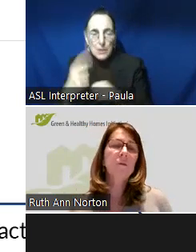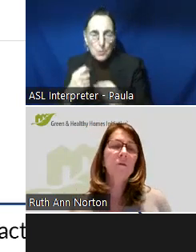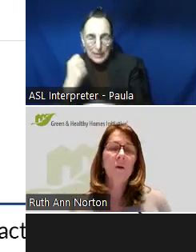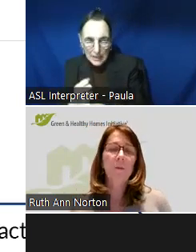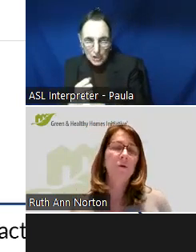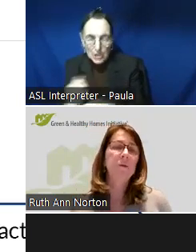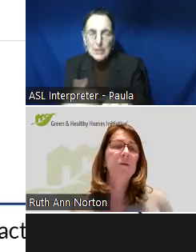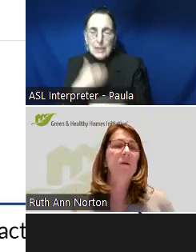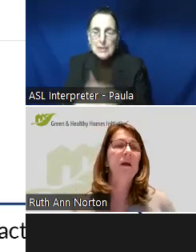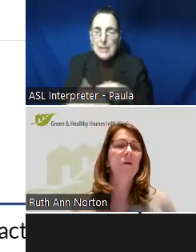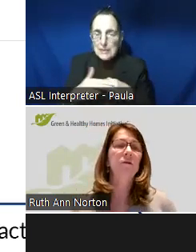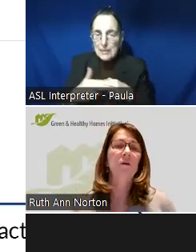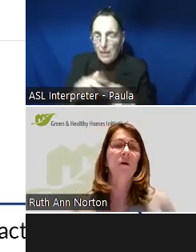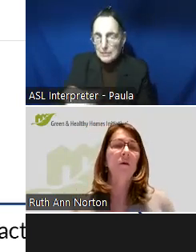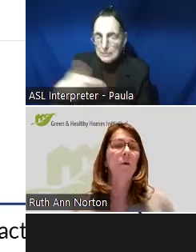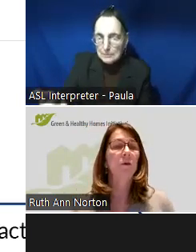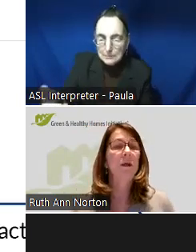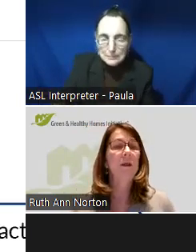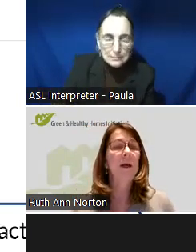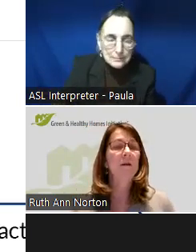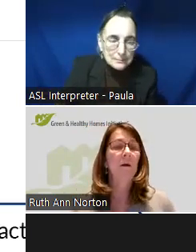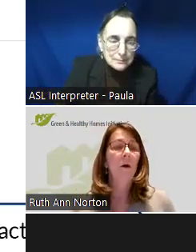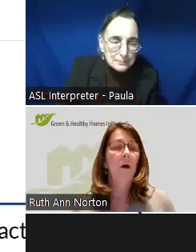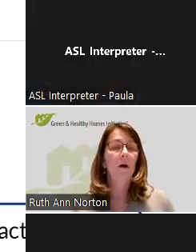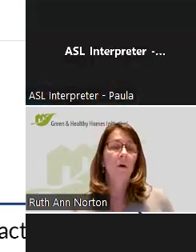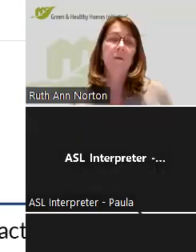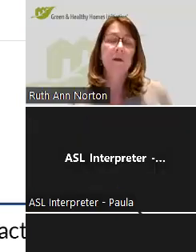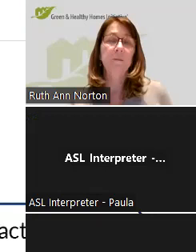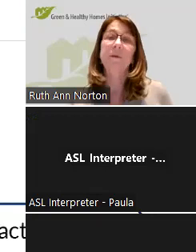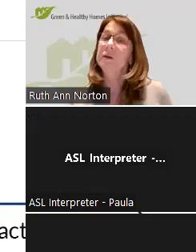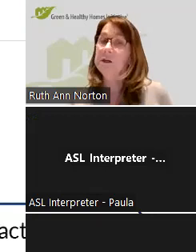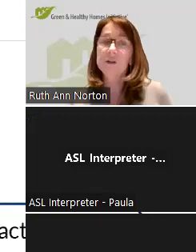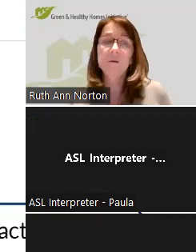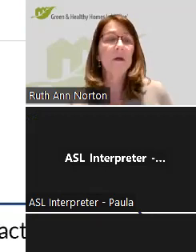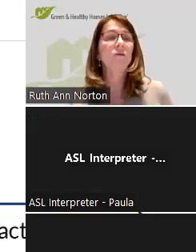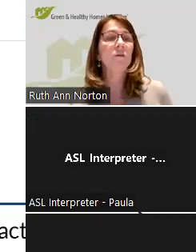Some of our performance indicators that we are looking at are the implementation metrics and